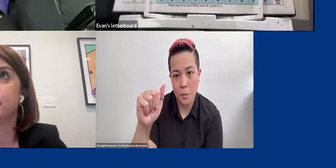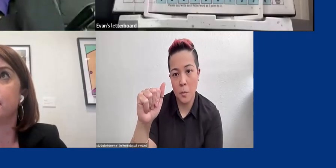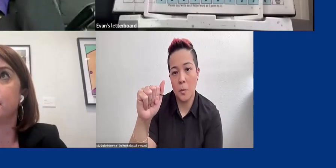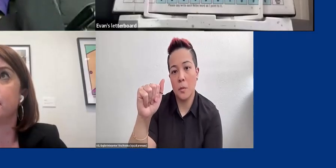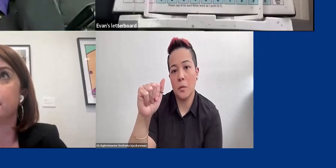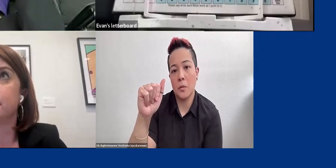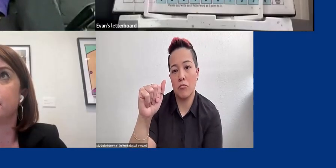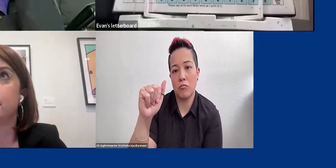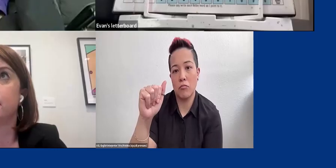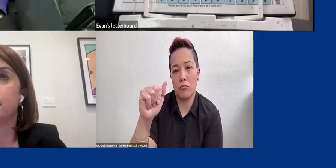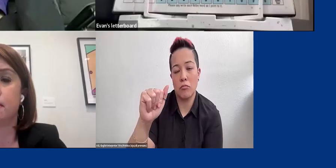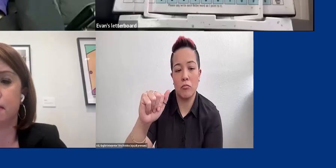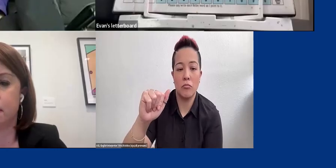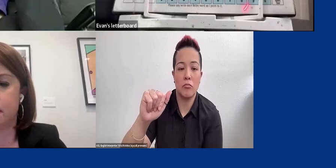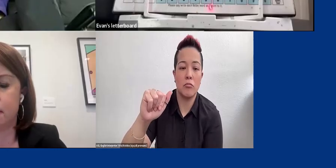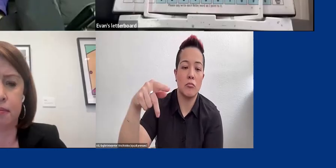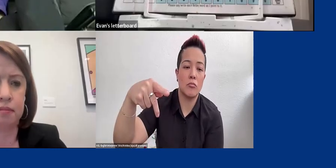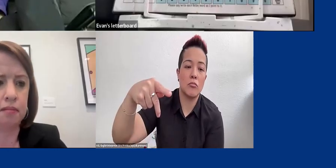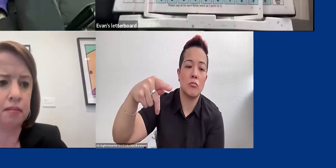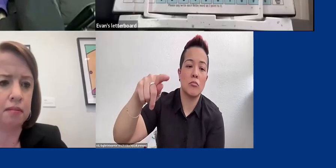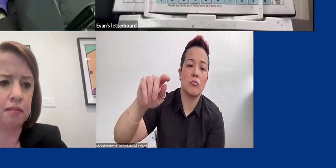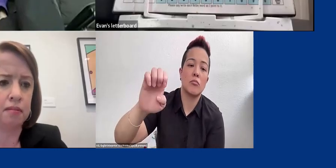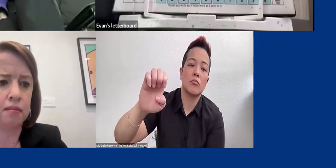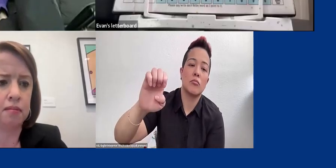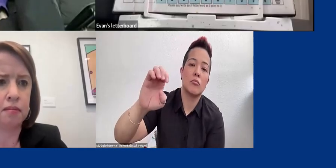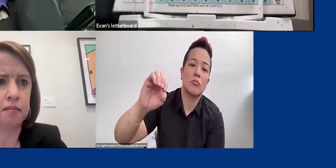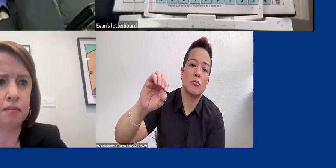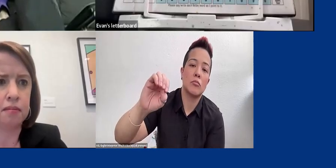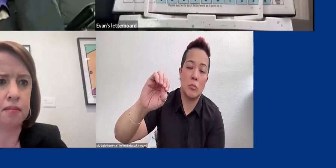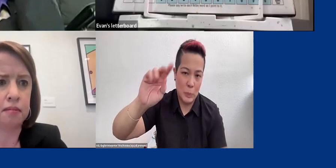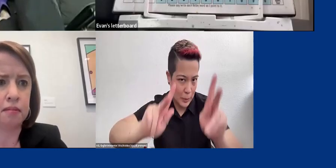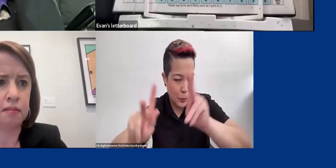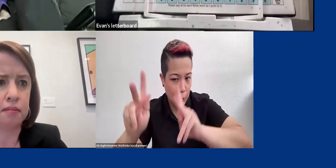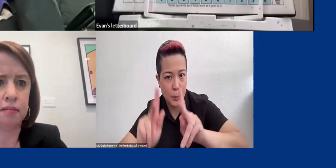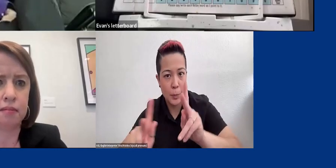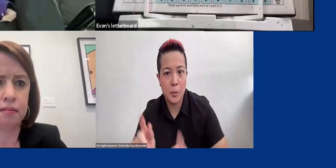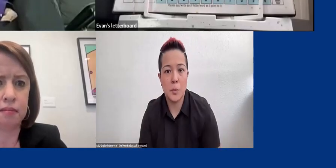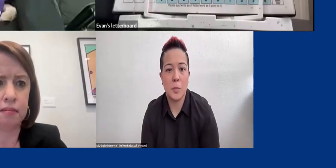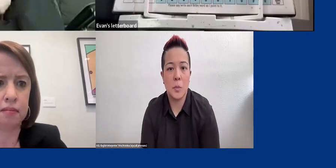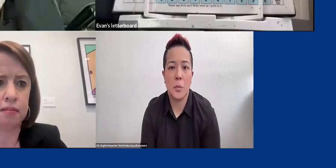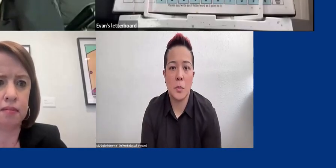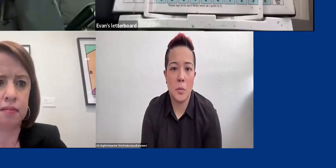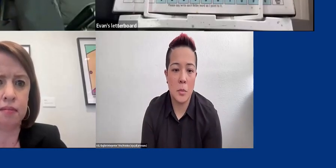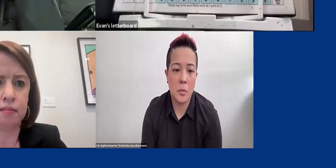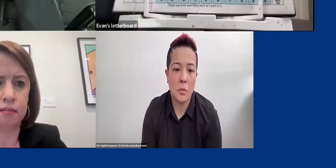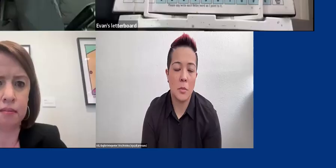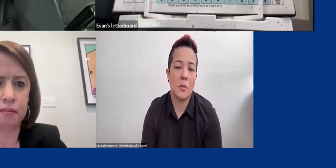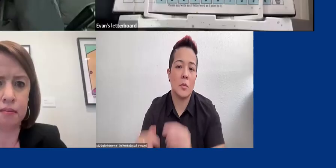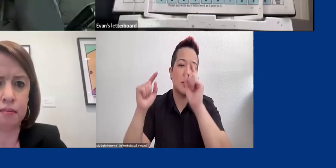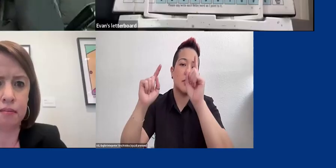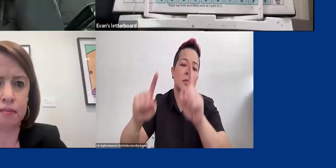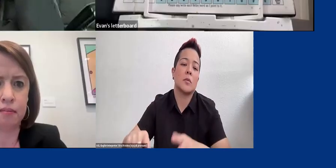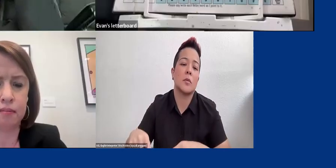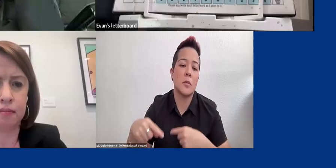P-E-O. People. Has. Been.